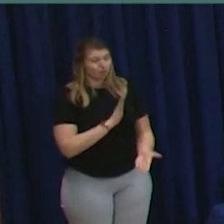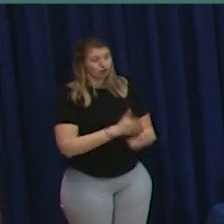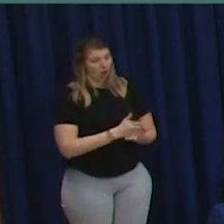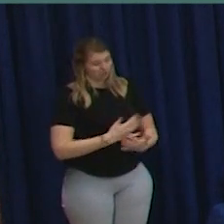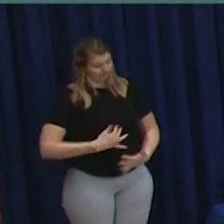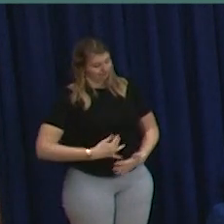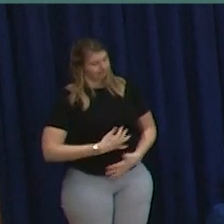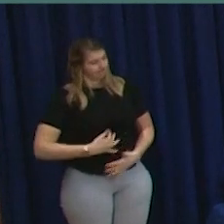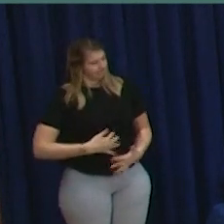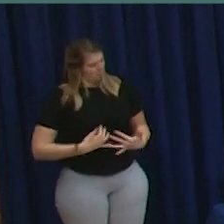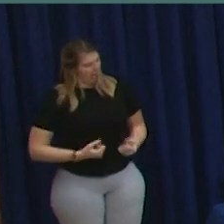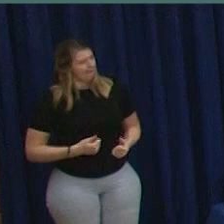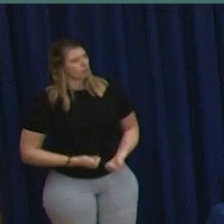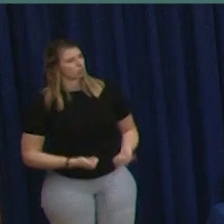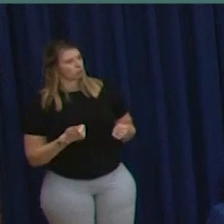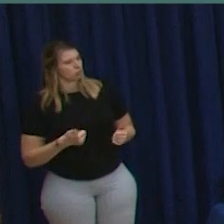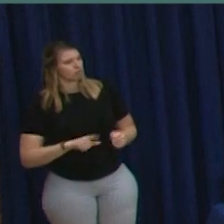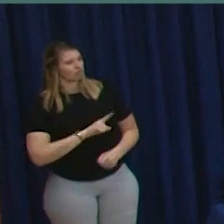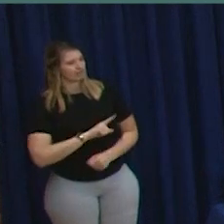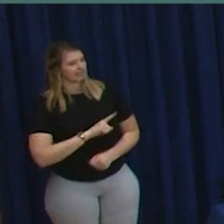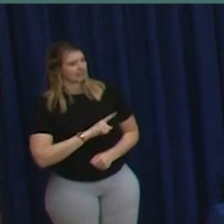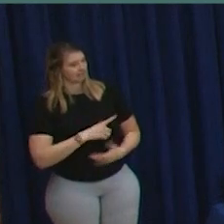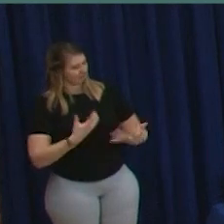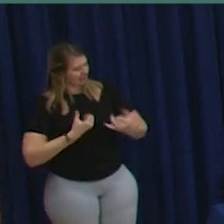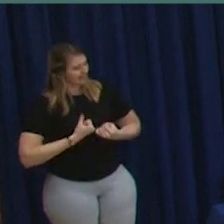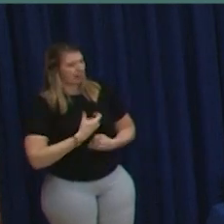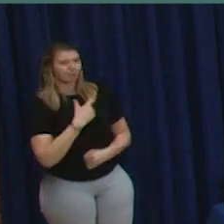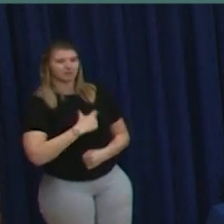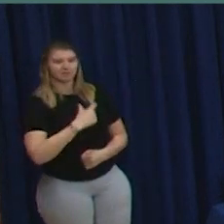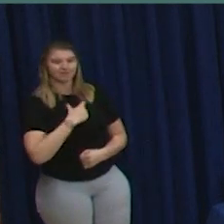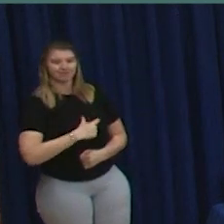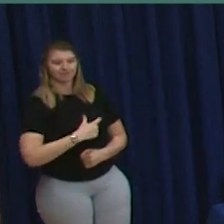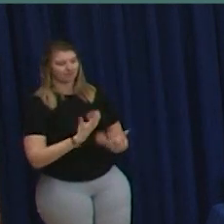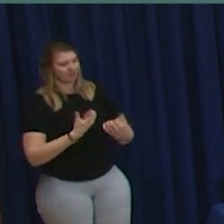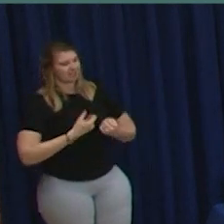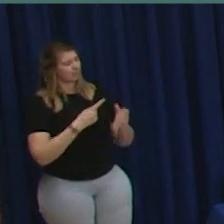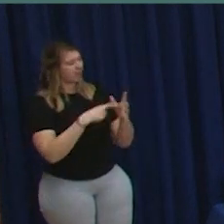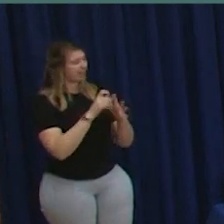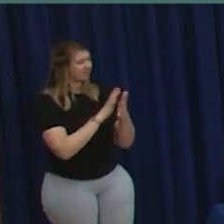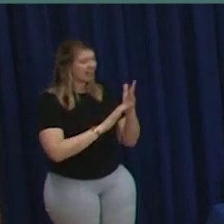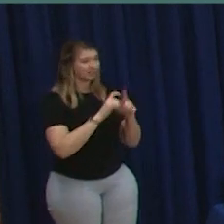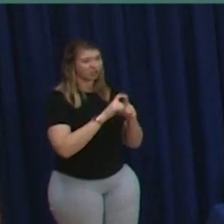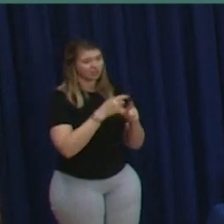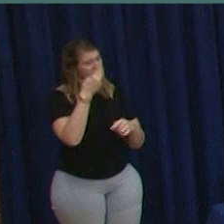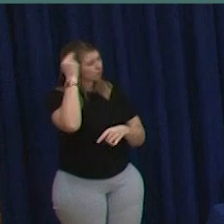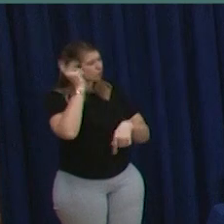to accept ourselves all of ourselves, to accept that ADHD and other neurodiversities exist,